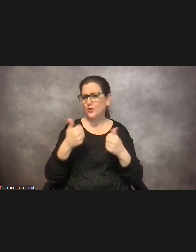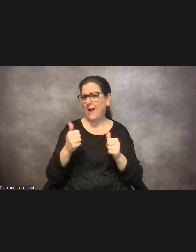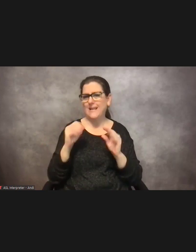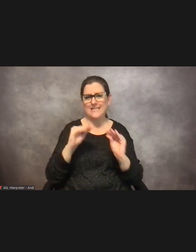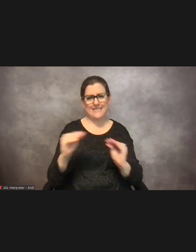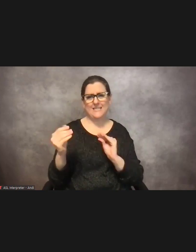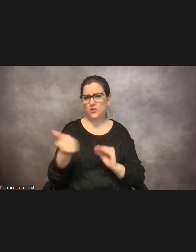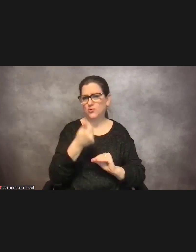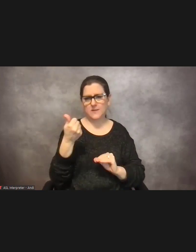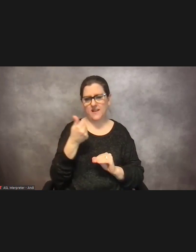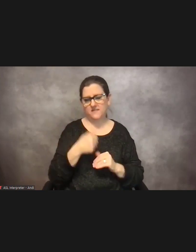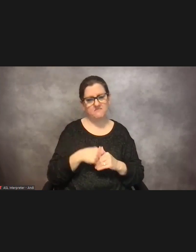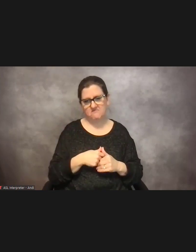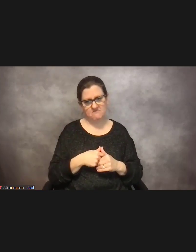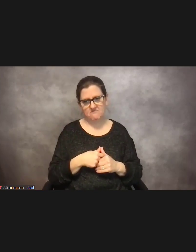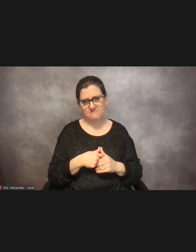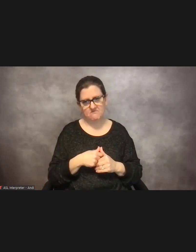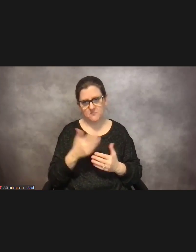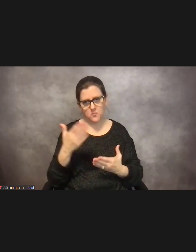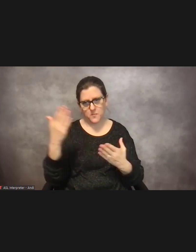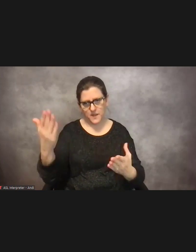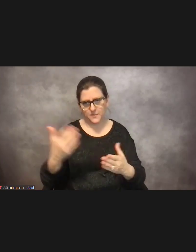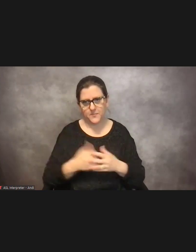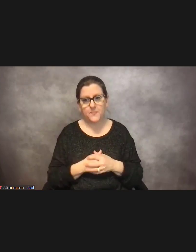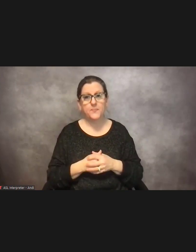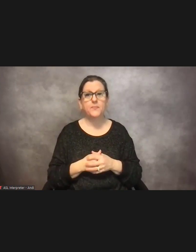attempt to teach yourself.